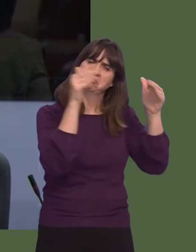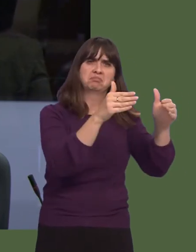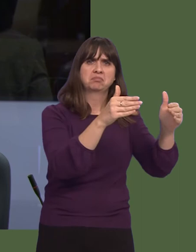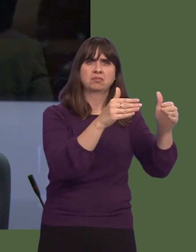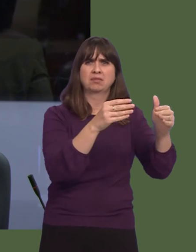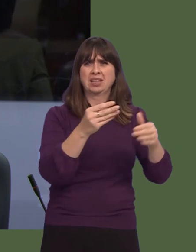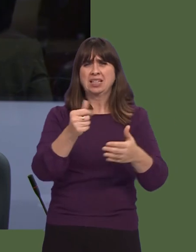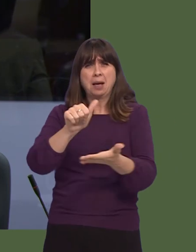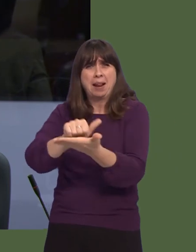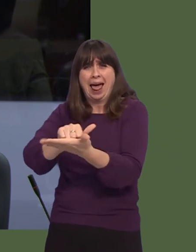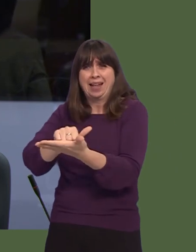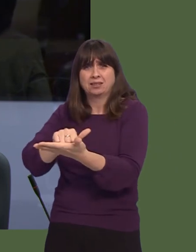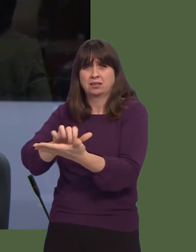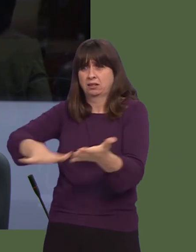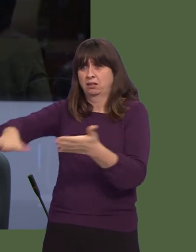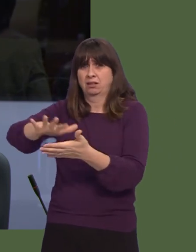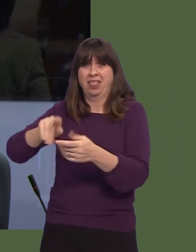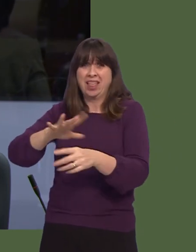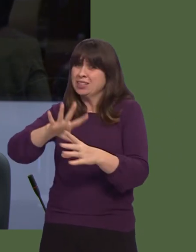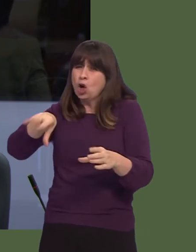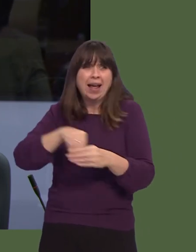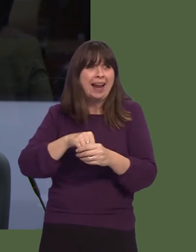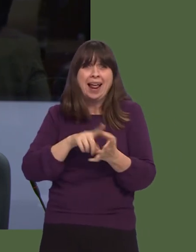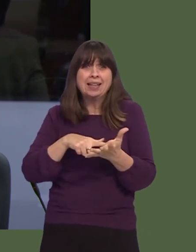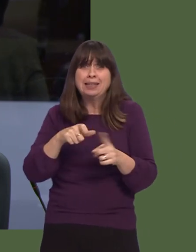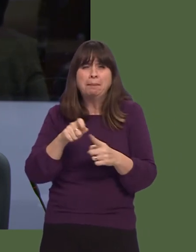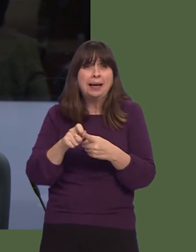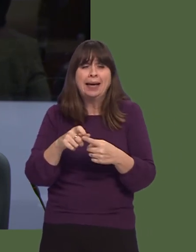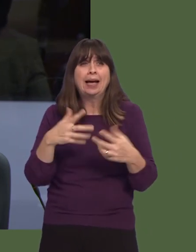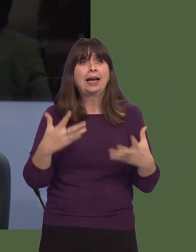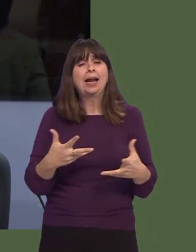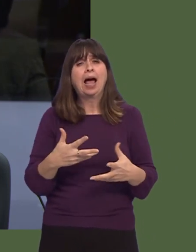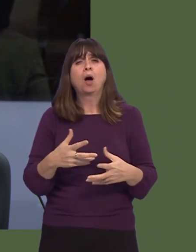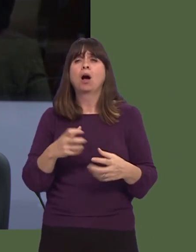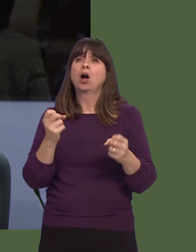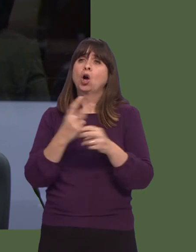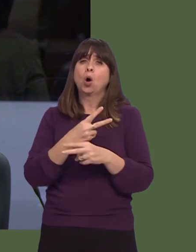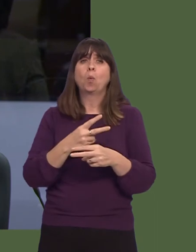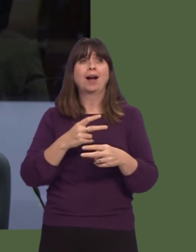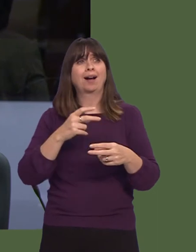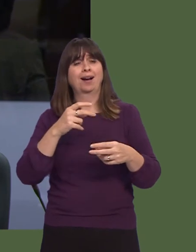in our LDP, making an absolute mockery of Conwy council having deposited its LDP with